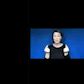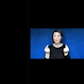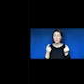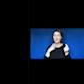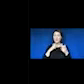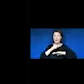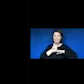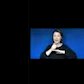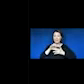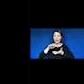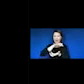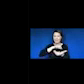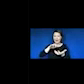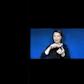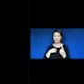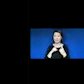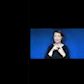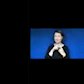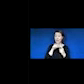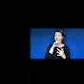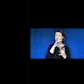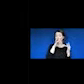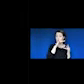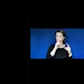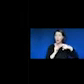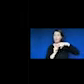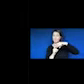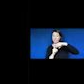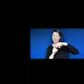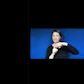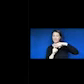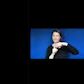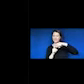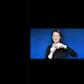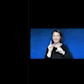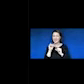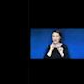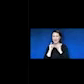as well as an interview, so we came up with some different questions based off of what